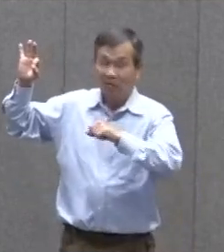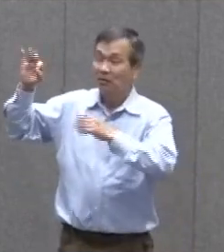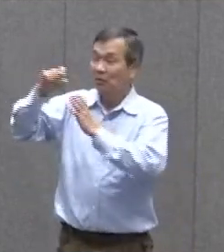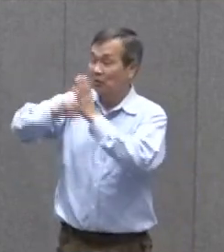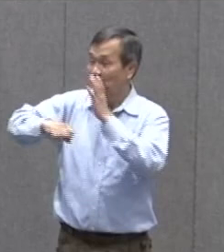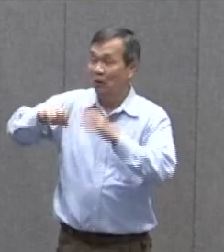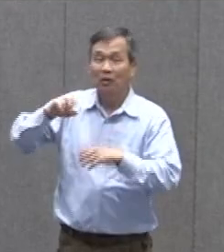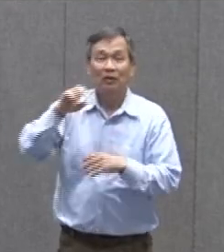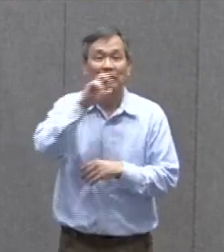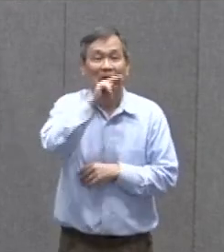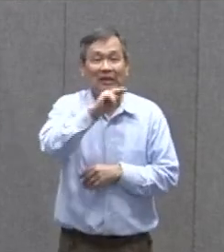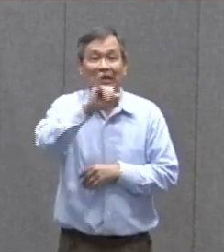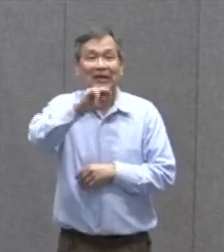That goes on our nine side.